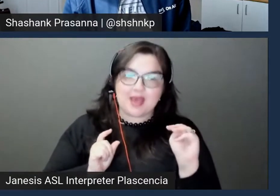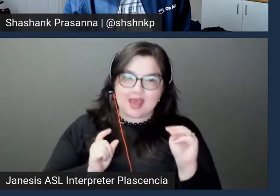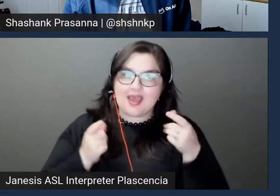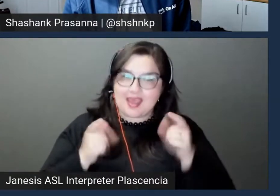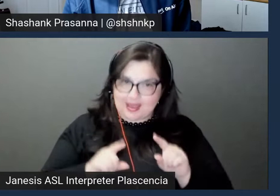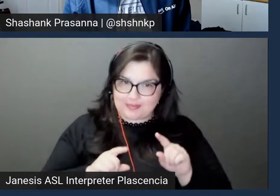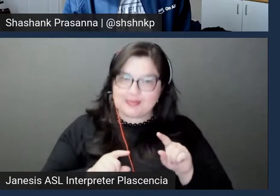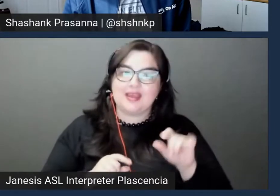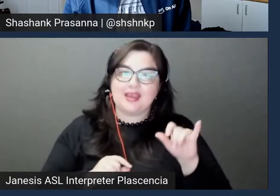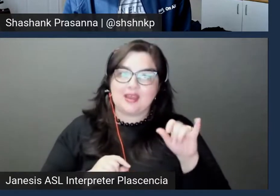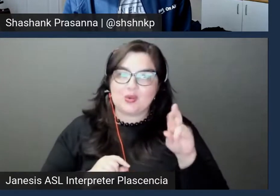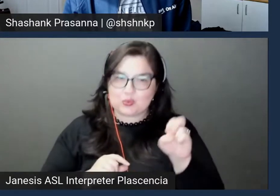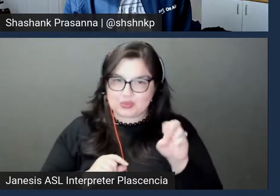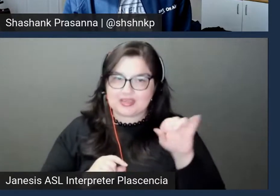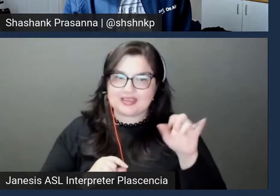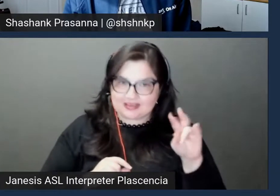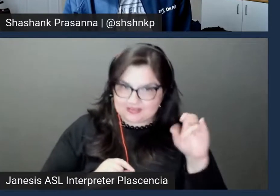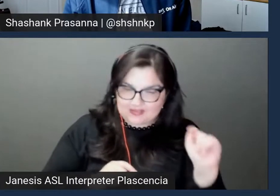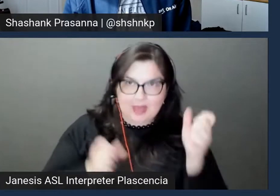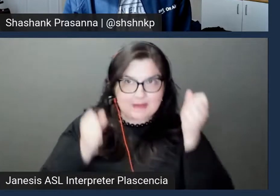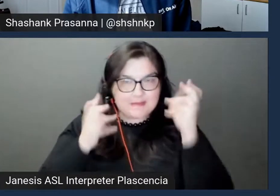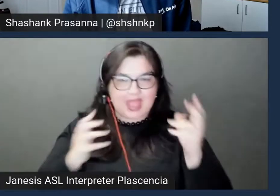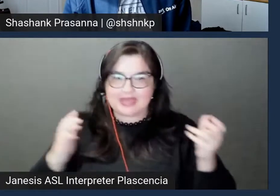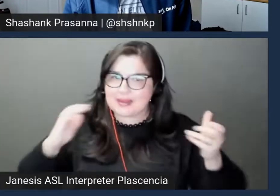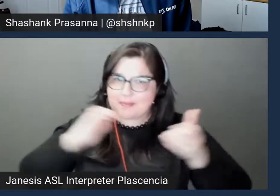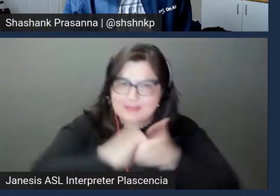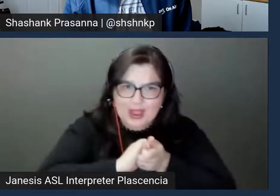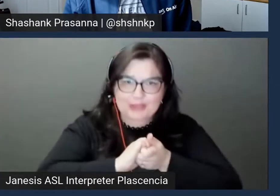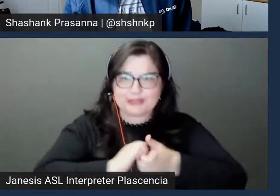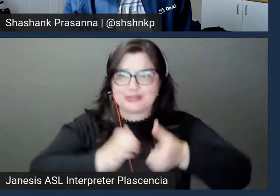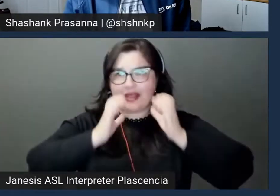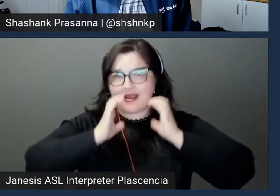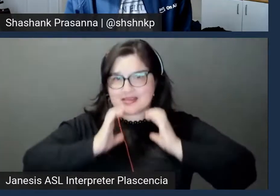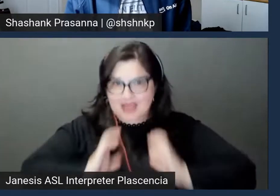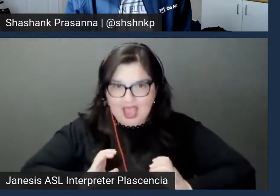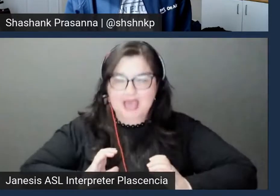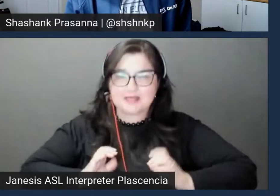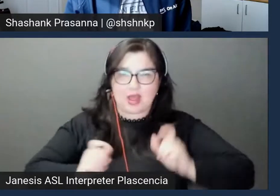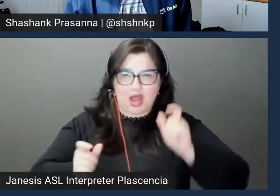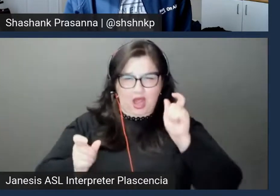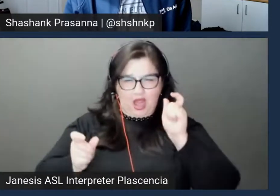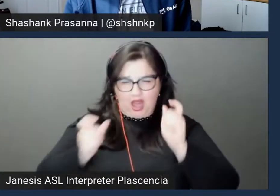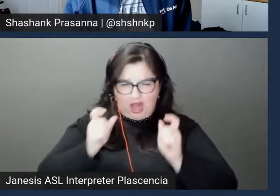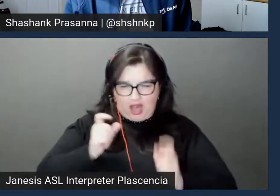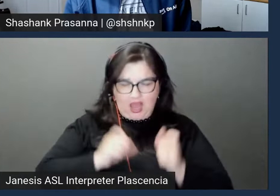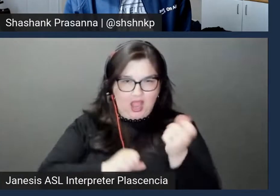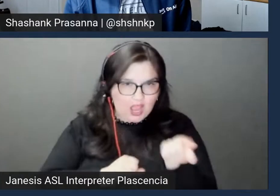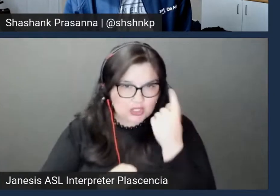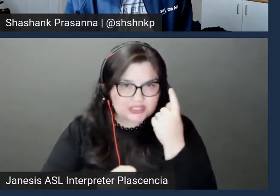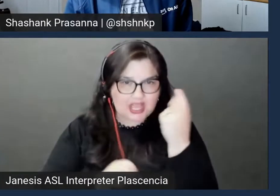We had lots of customers and partners that we work very closely with, refined the product, understood the use cases and the industries